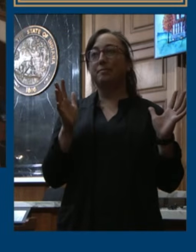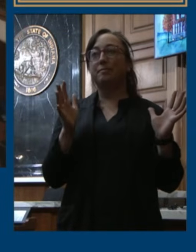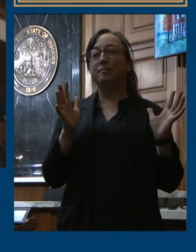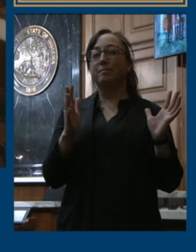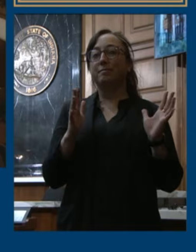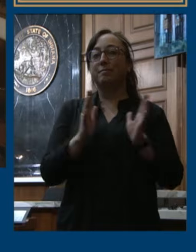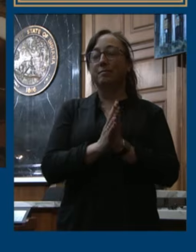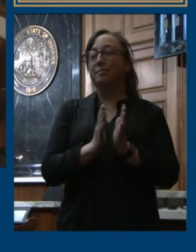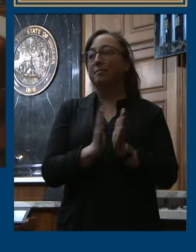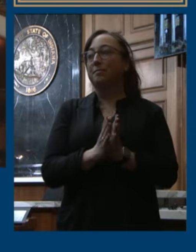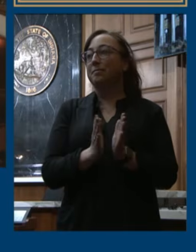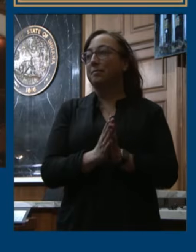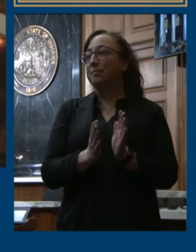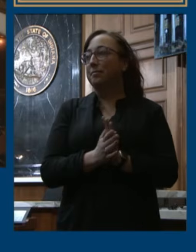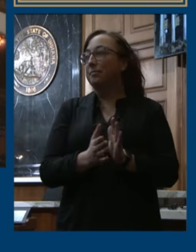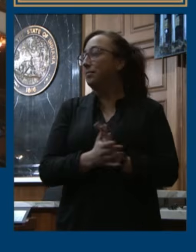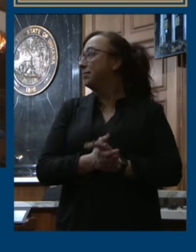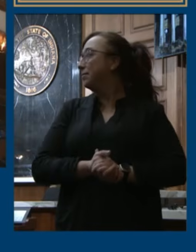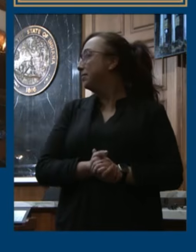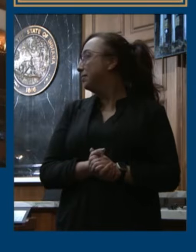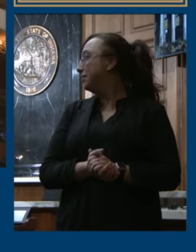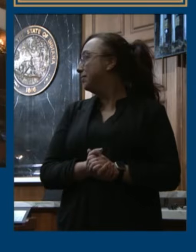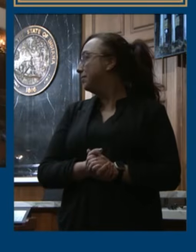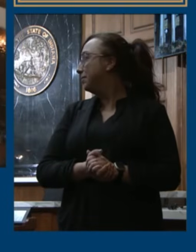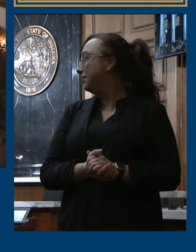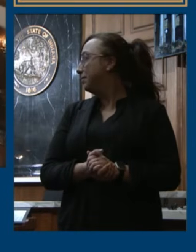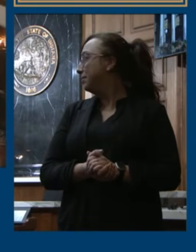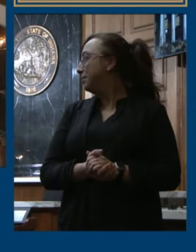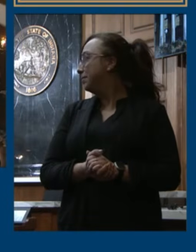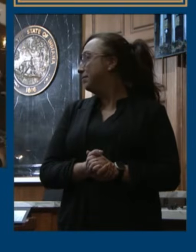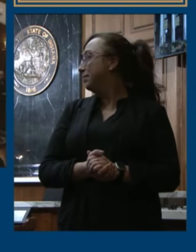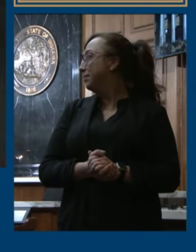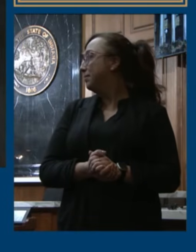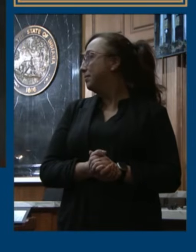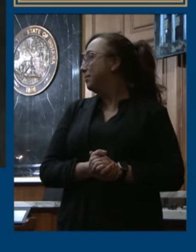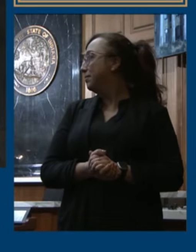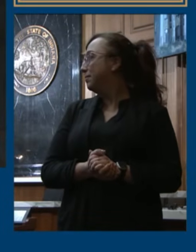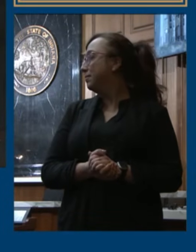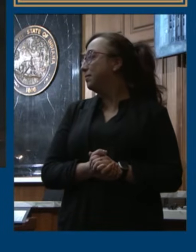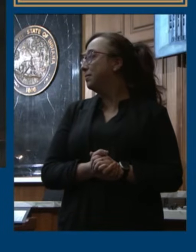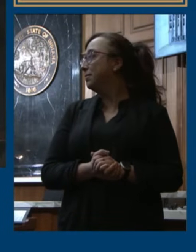PETER FOLEY, DANA KENWORTHY, PAUL FELIX, MARY DEBOER,